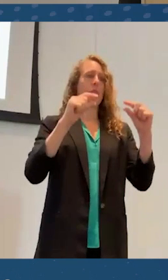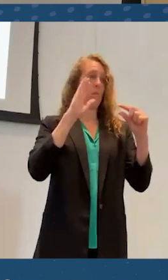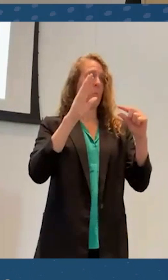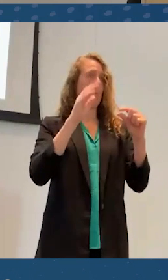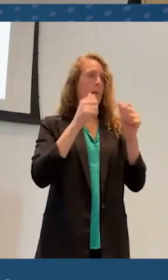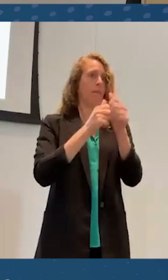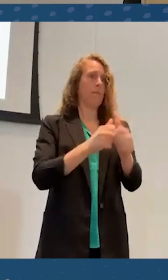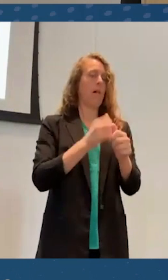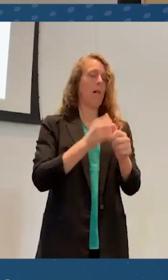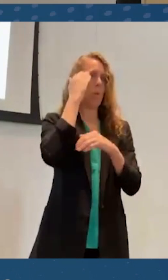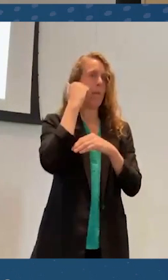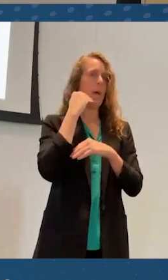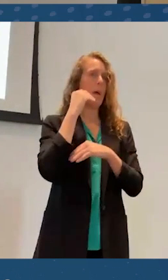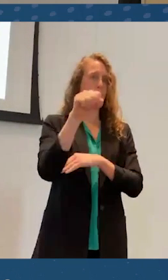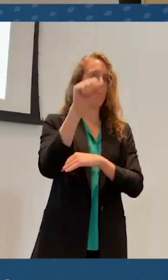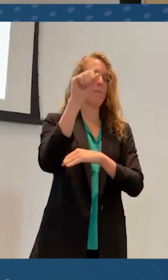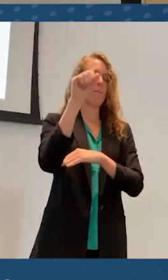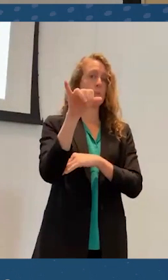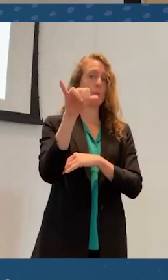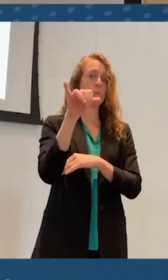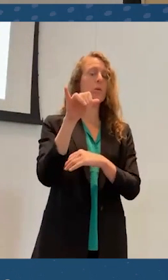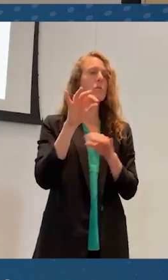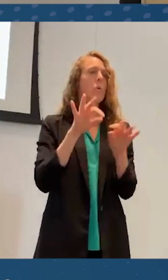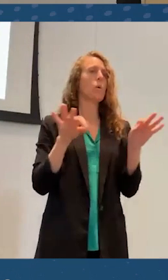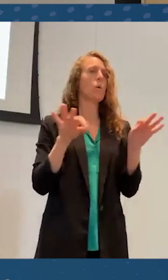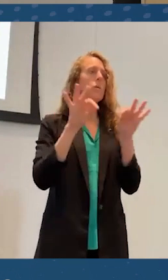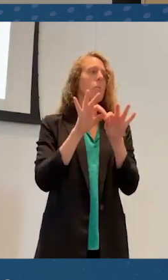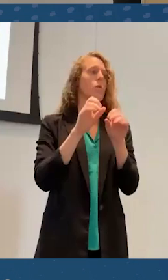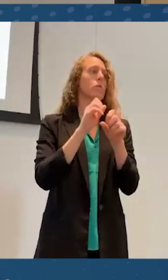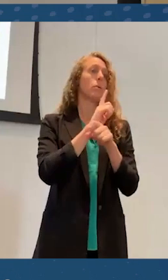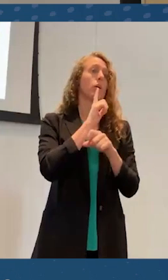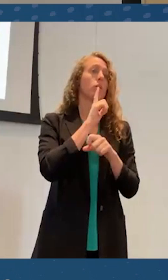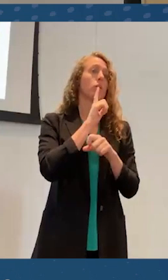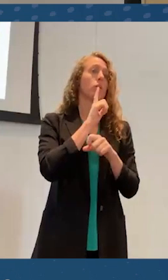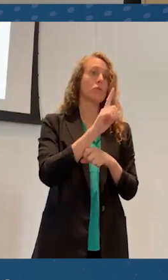So it's important to keep the subtitles